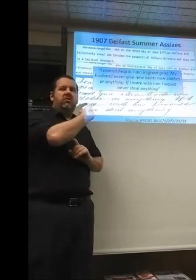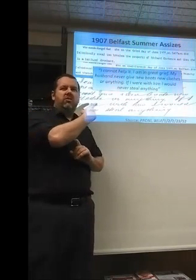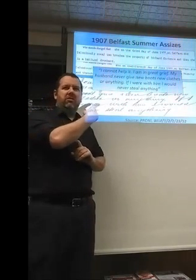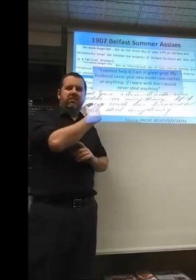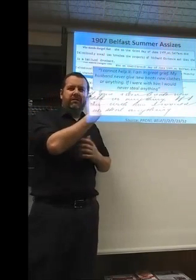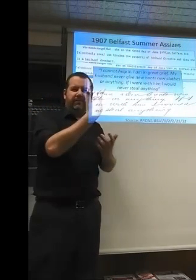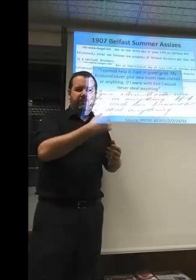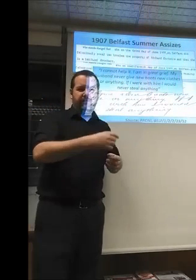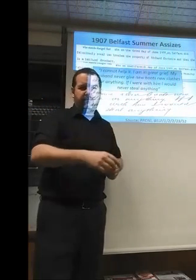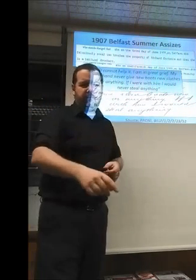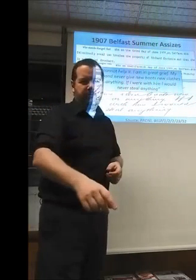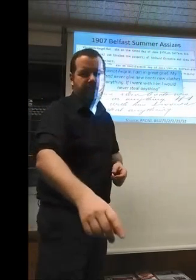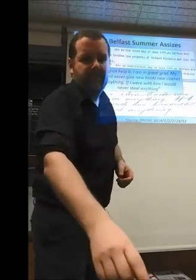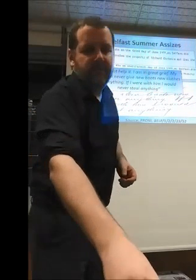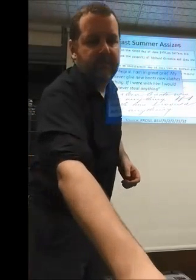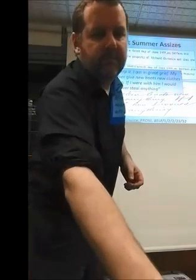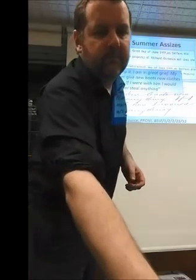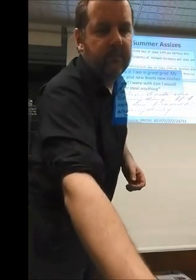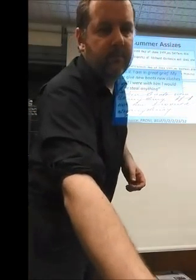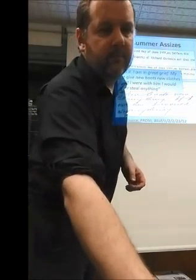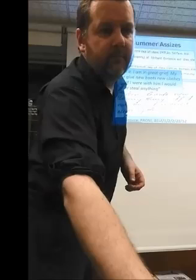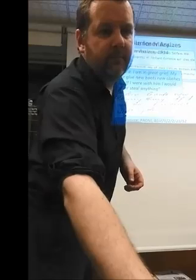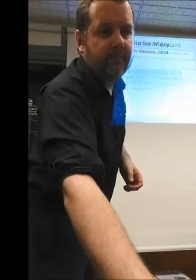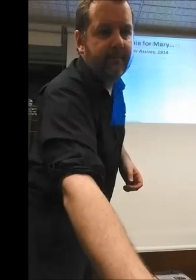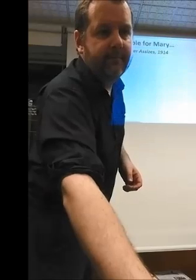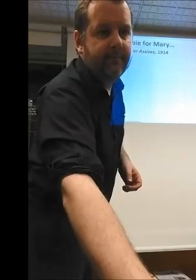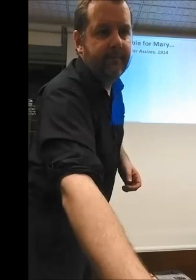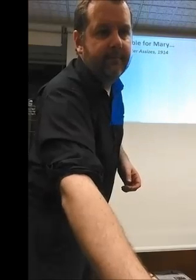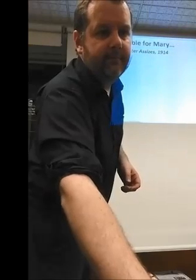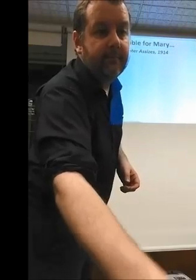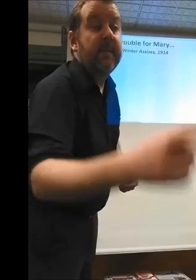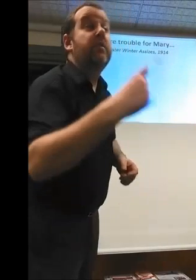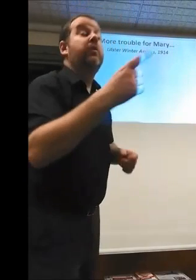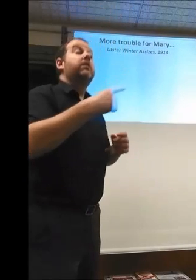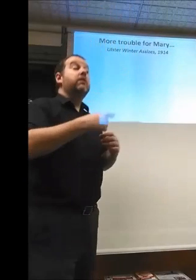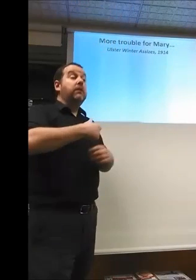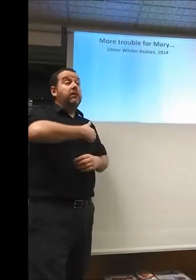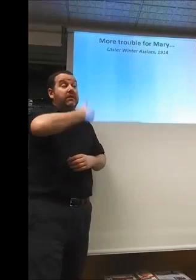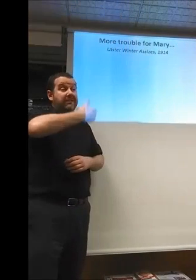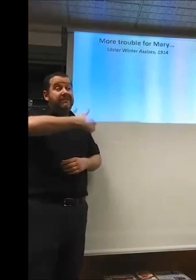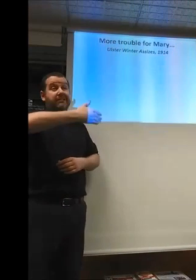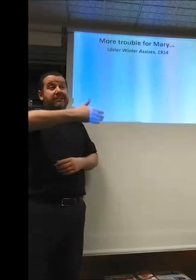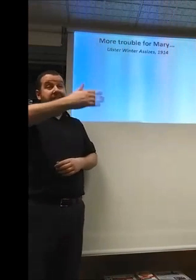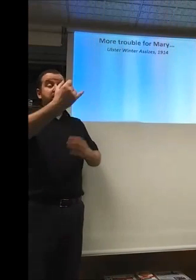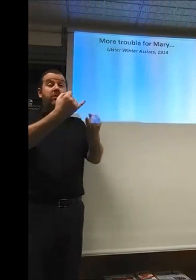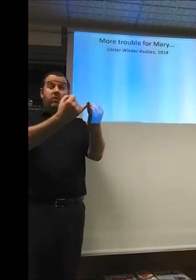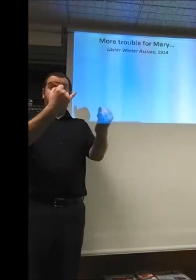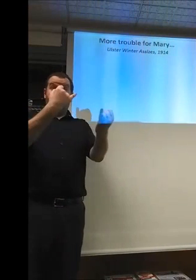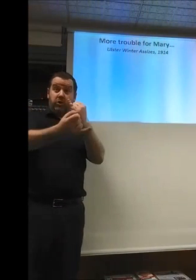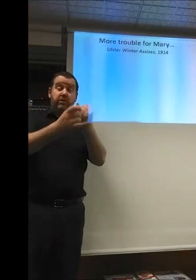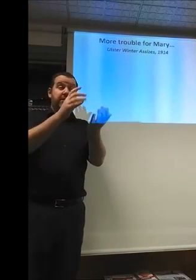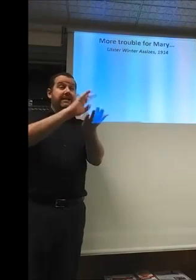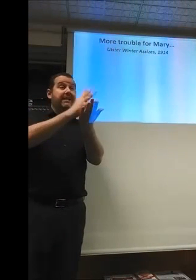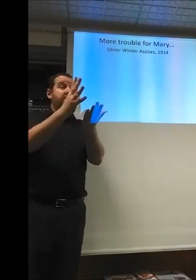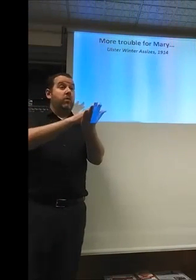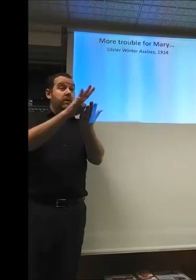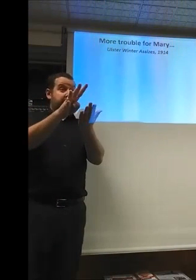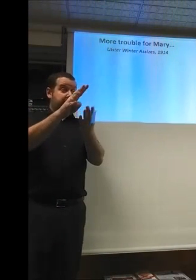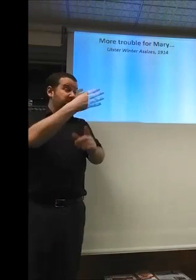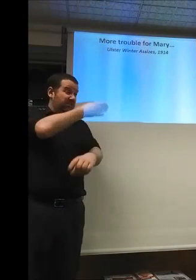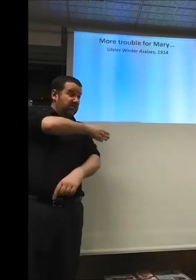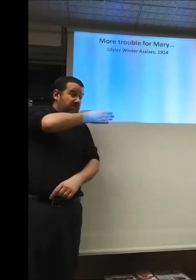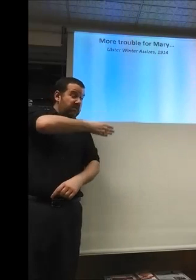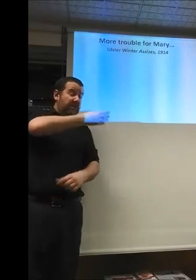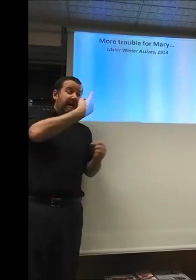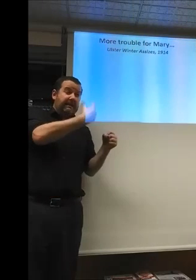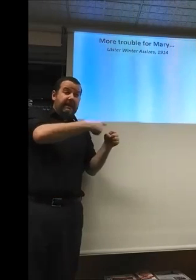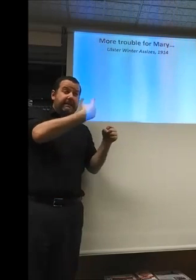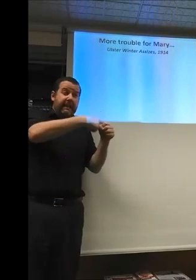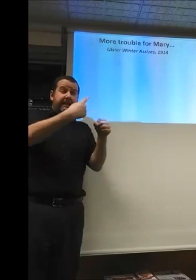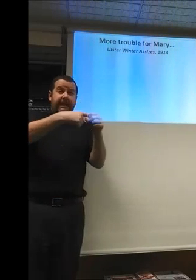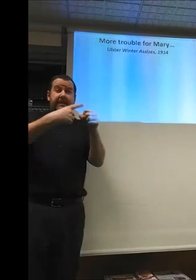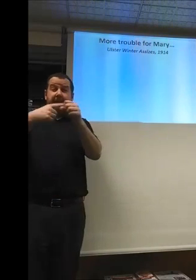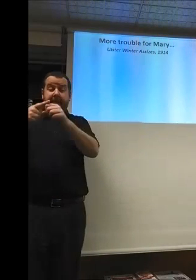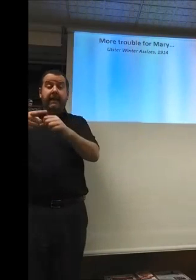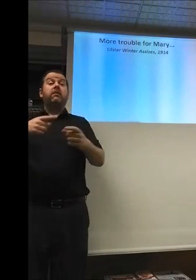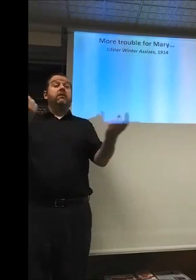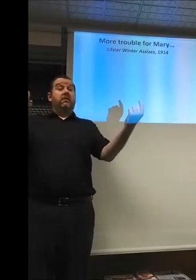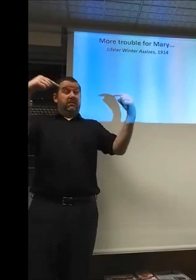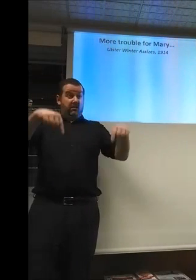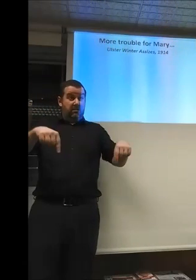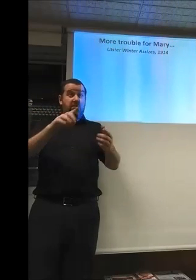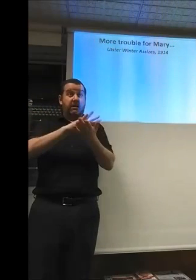happening and there were issues so then she came to Athlone, so she got another job in